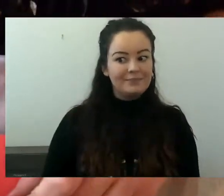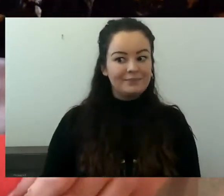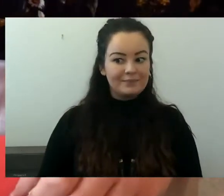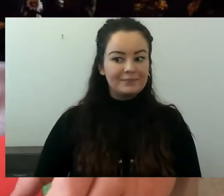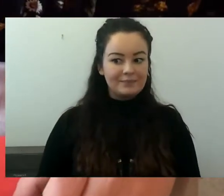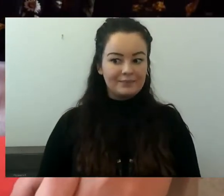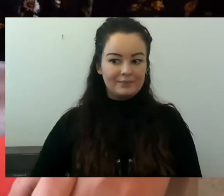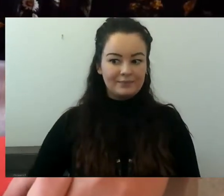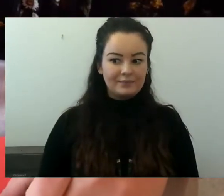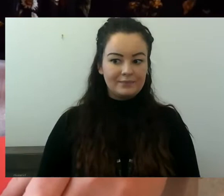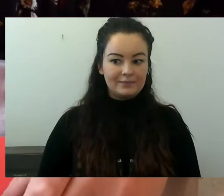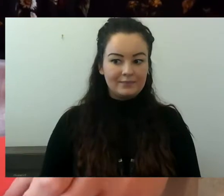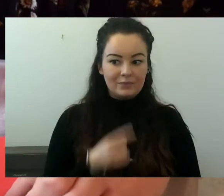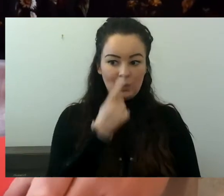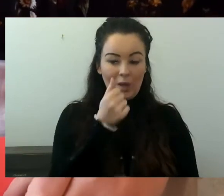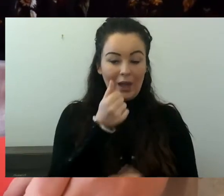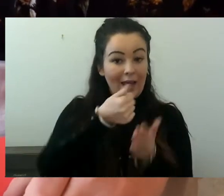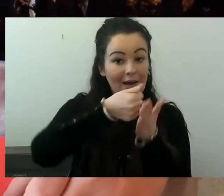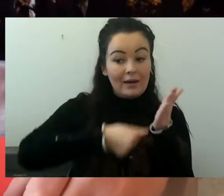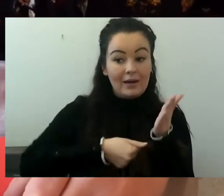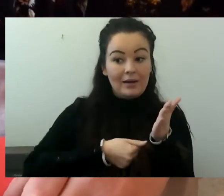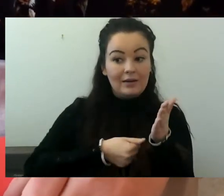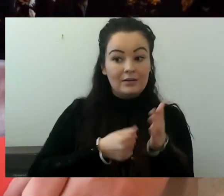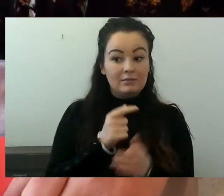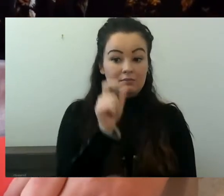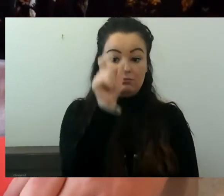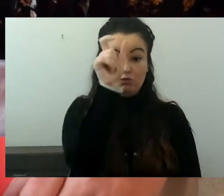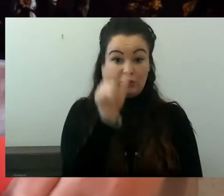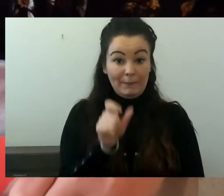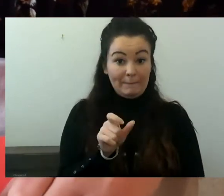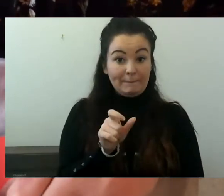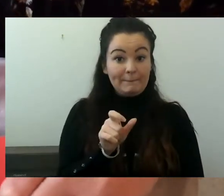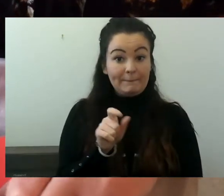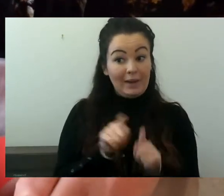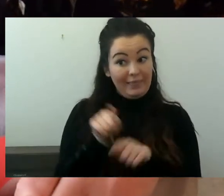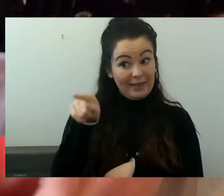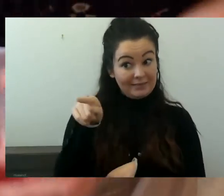and you can just put a strip down like that